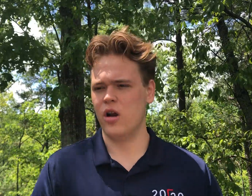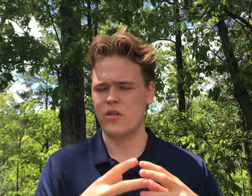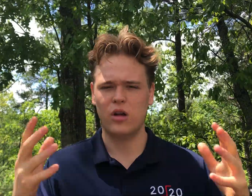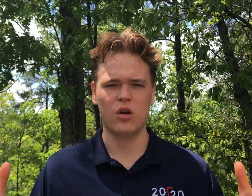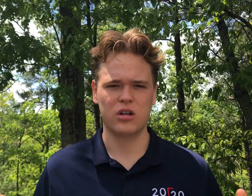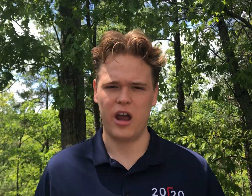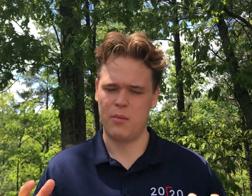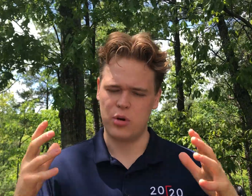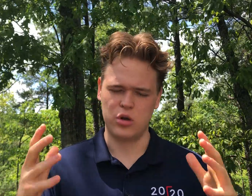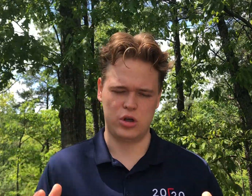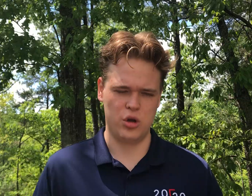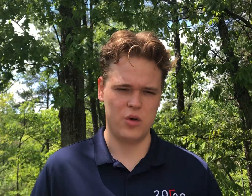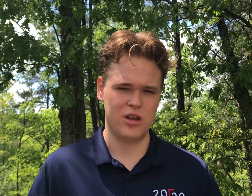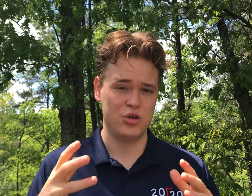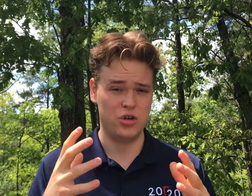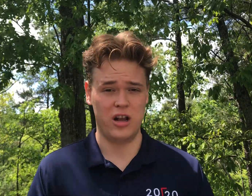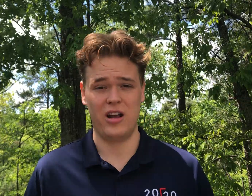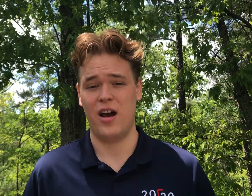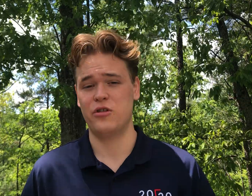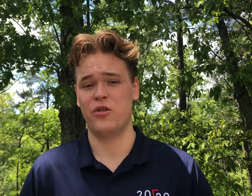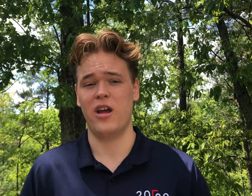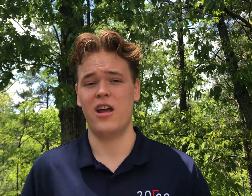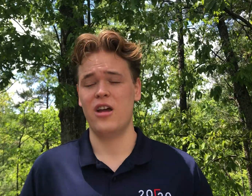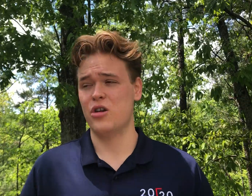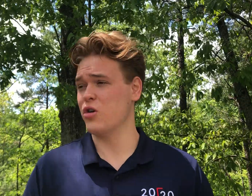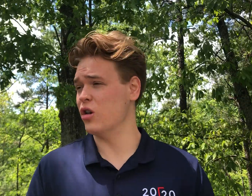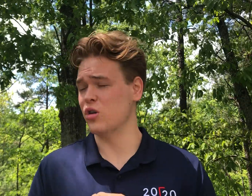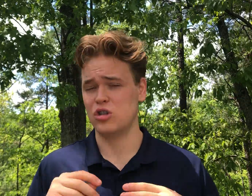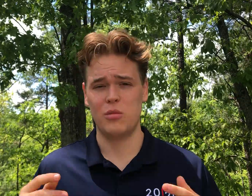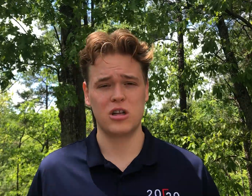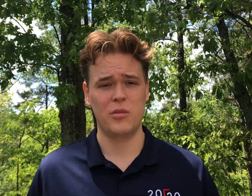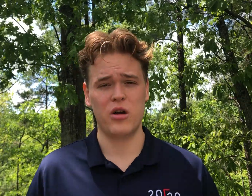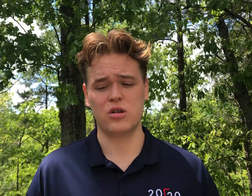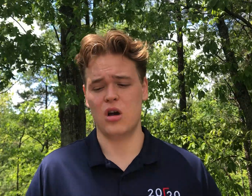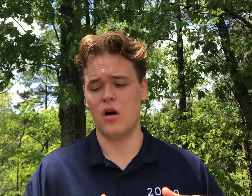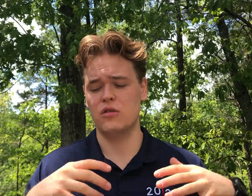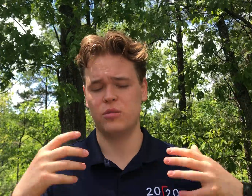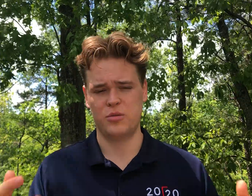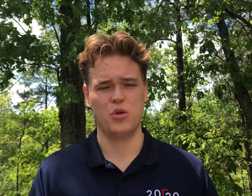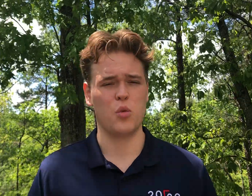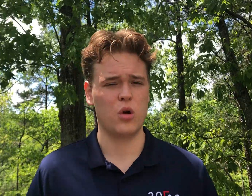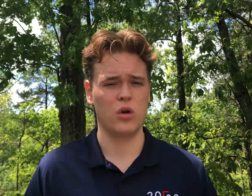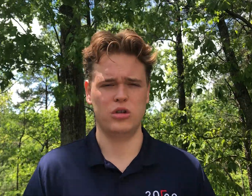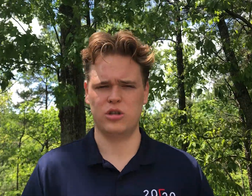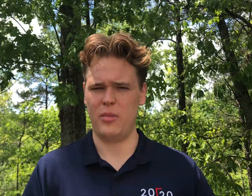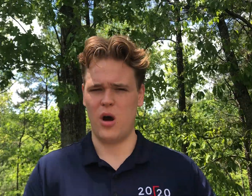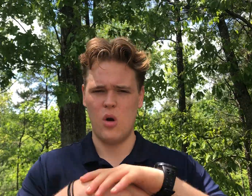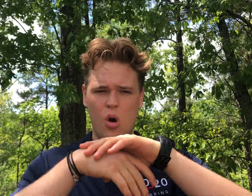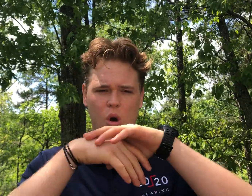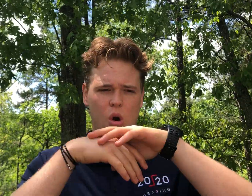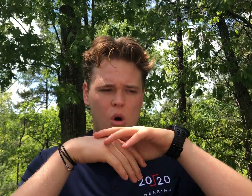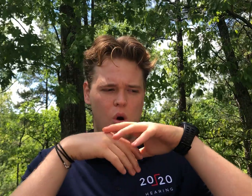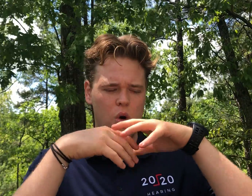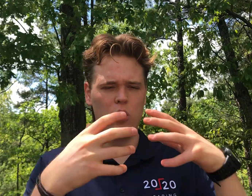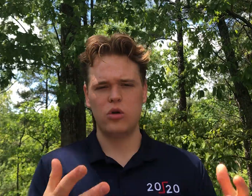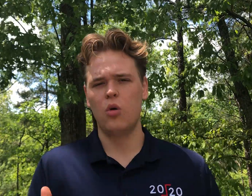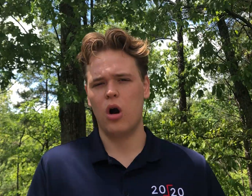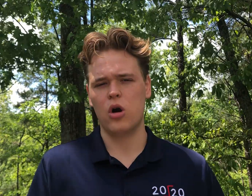whatever that looks like, pursue it, chase after it, you're gonna learn so much about yourself, so much about the world, so much about who you are,